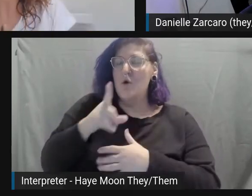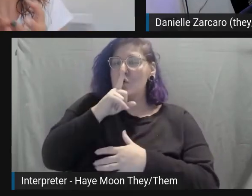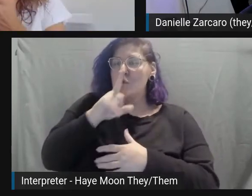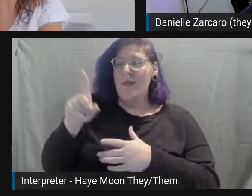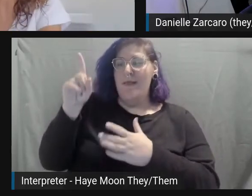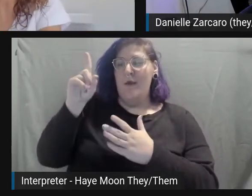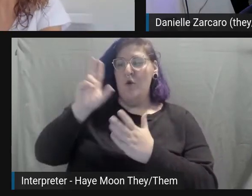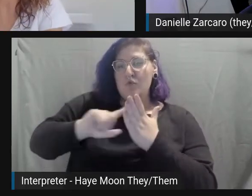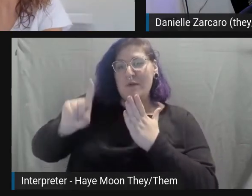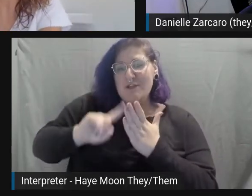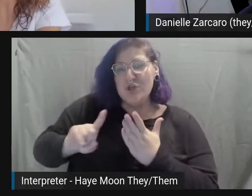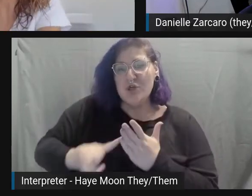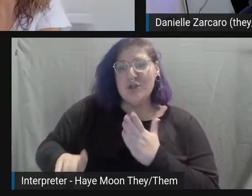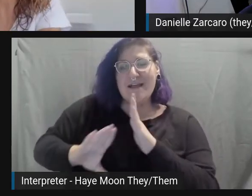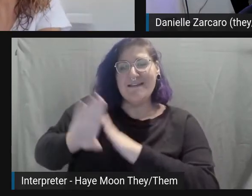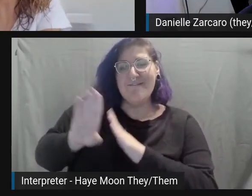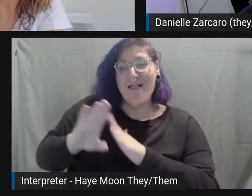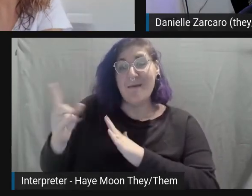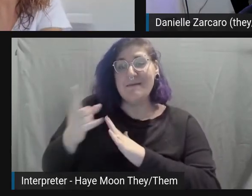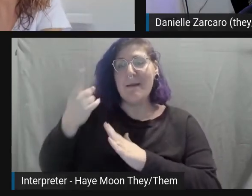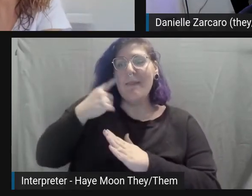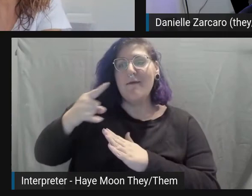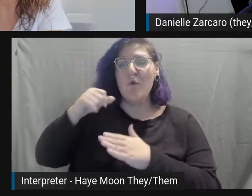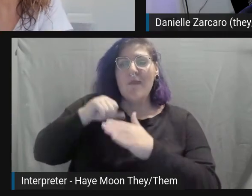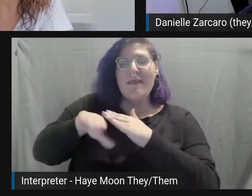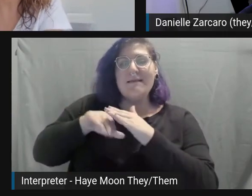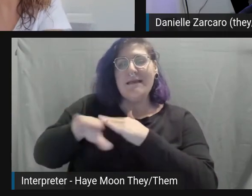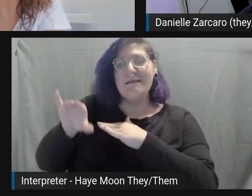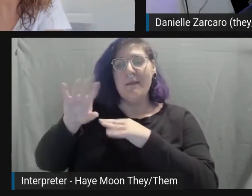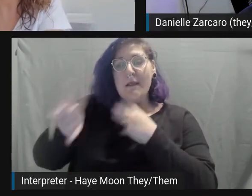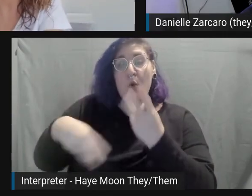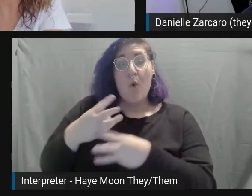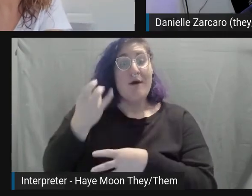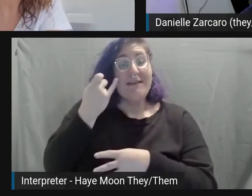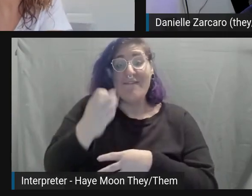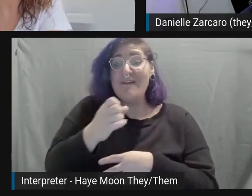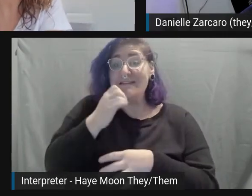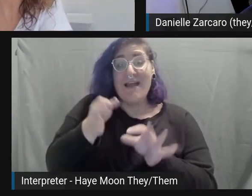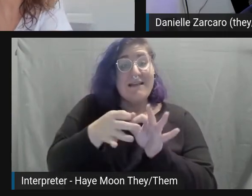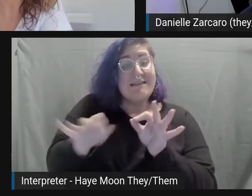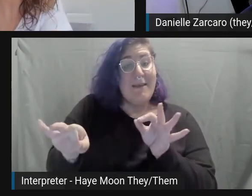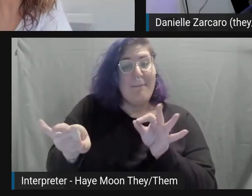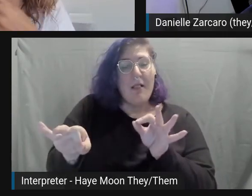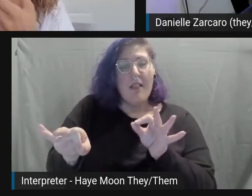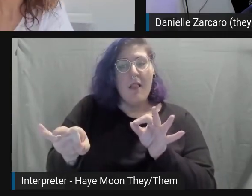Like you said, if it's not simple, it can't be integrated or it can't be something that a company is going to adopt,